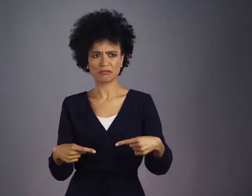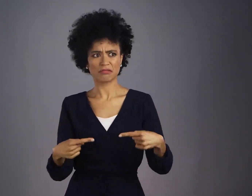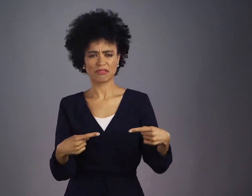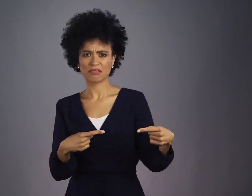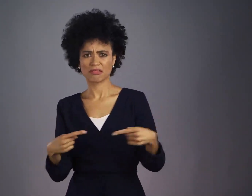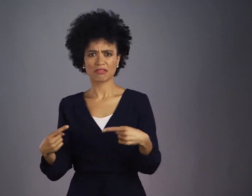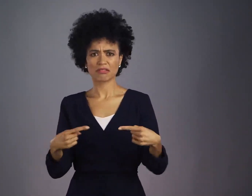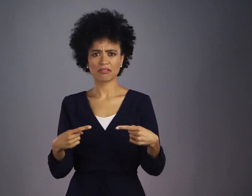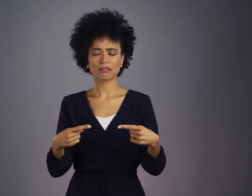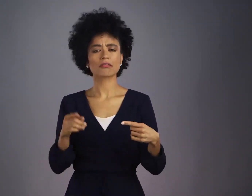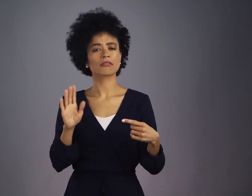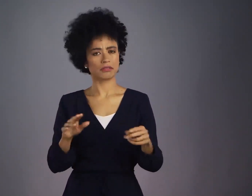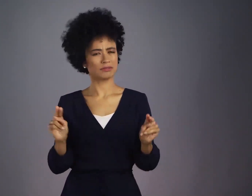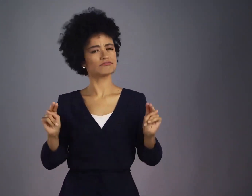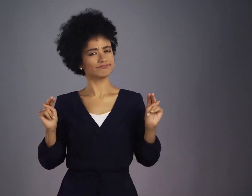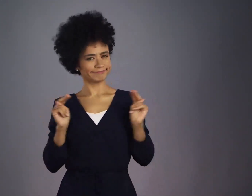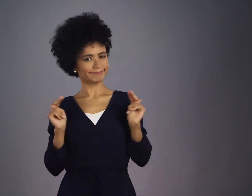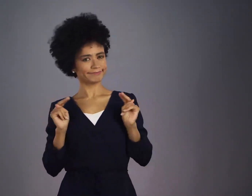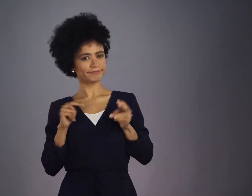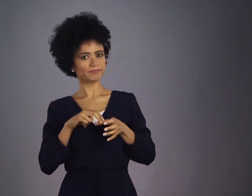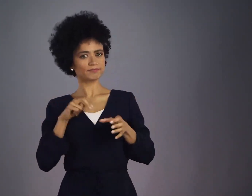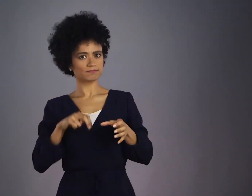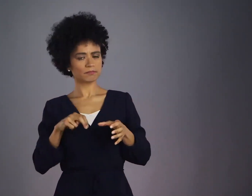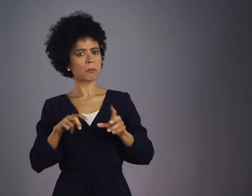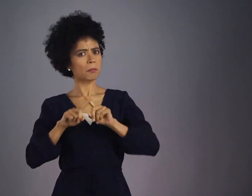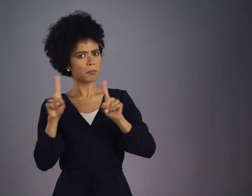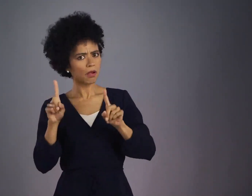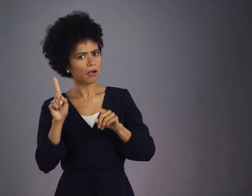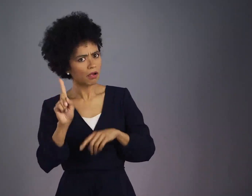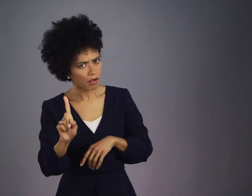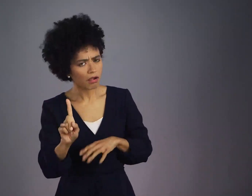it is best not to take sides in any argument he has with them while drinking.